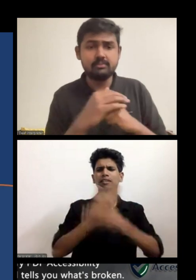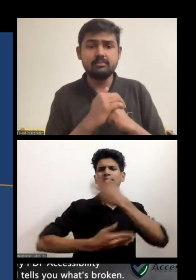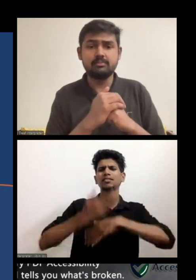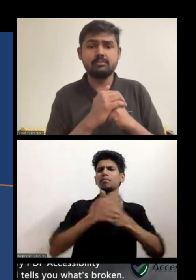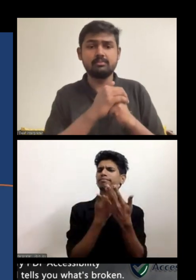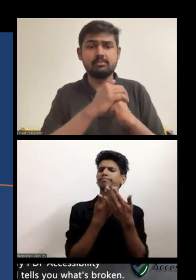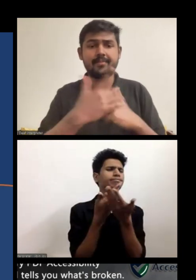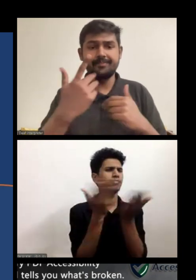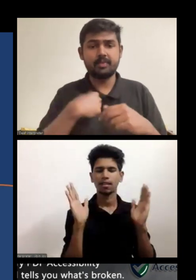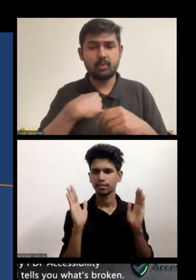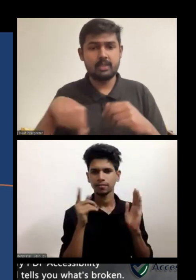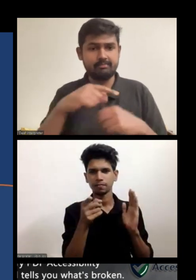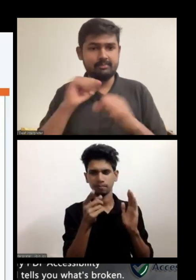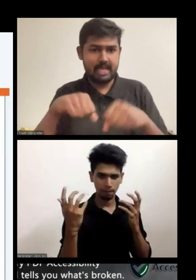and that too at very low cost.